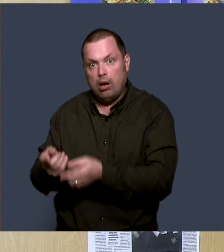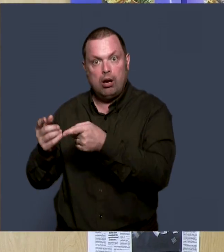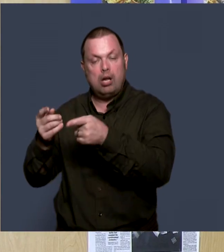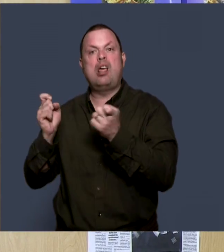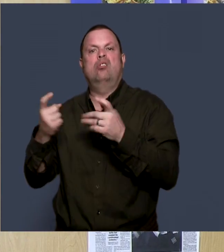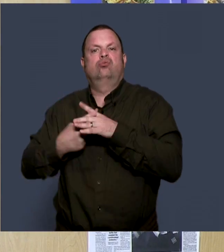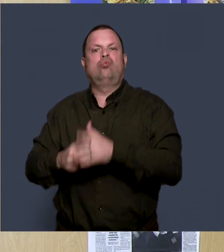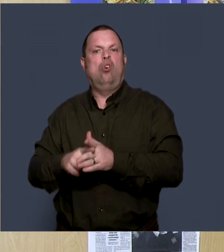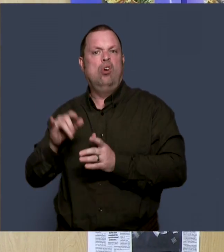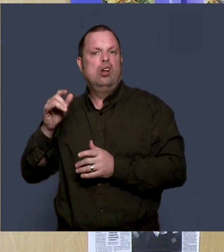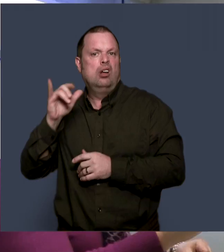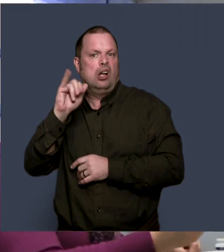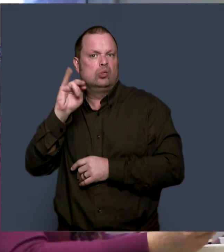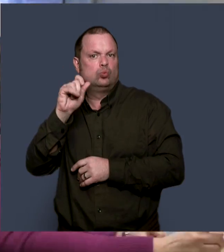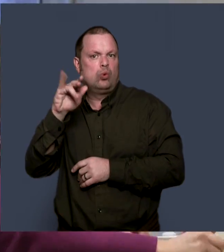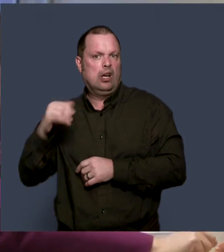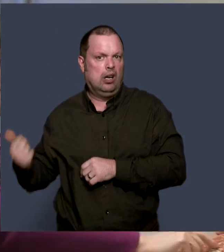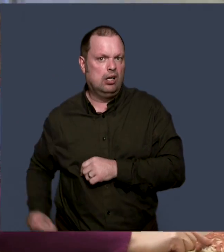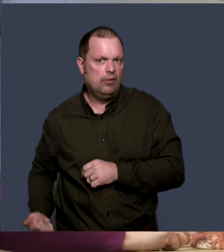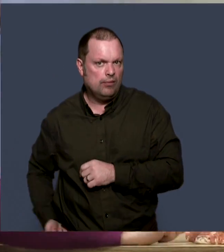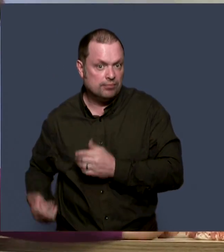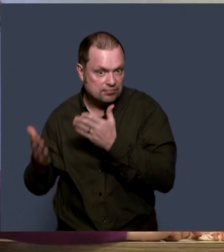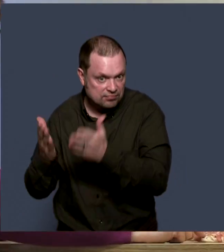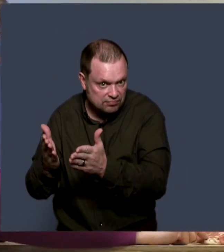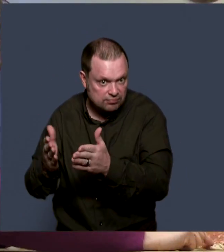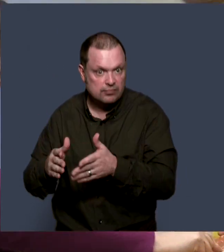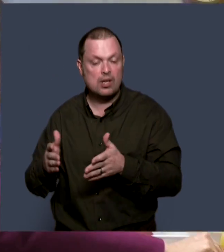[Dawna] The programs that I participate in the diabetic education program,